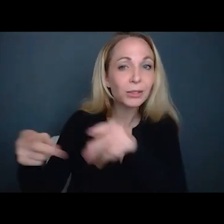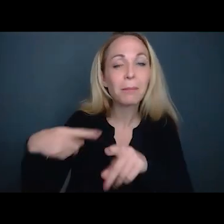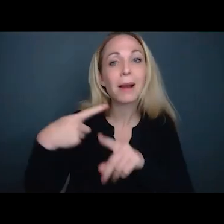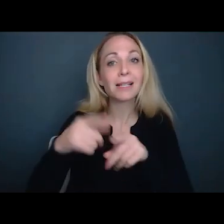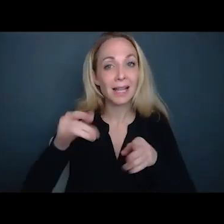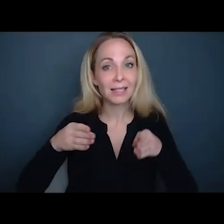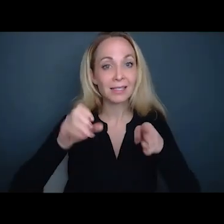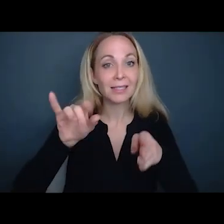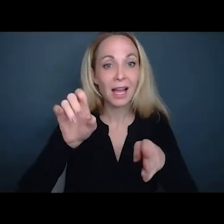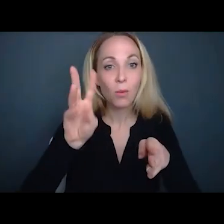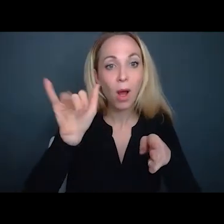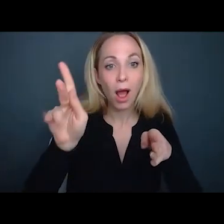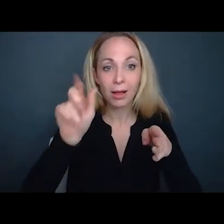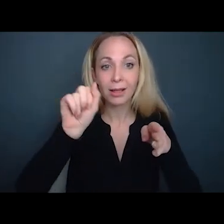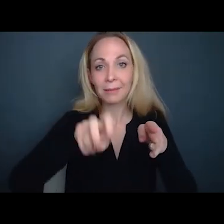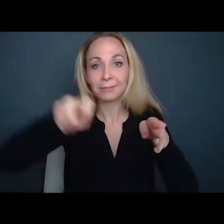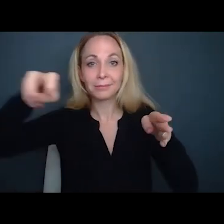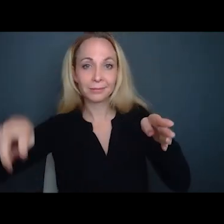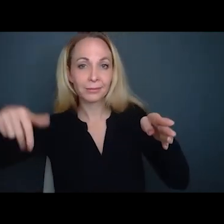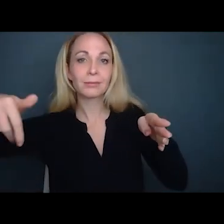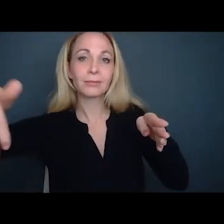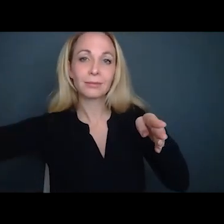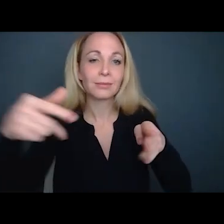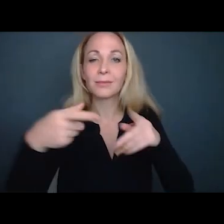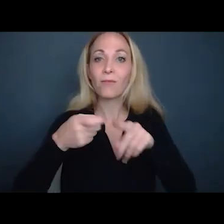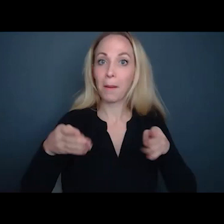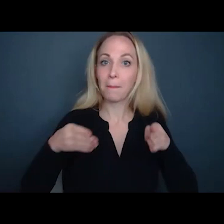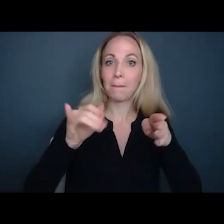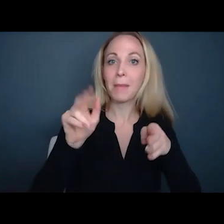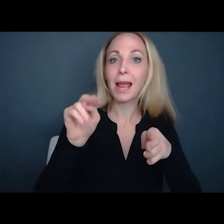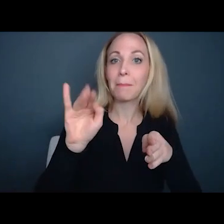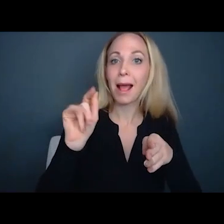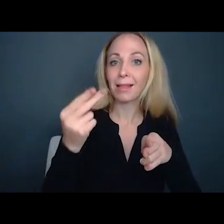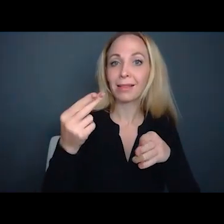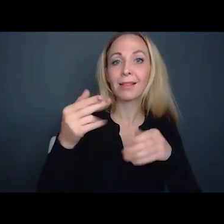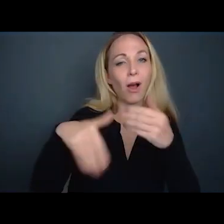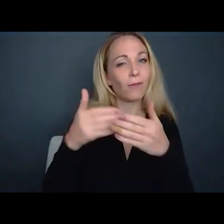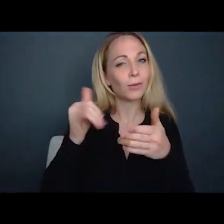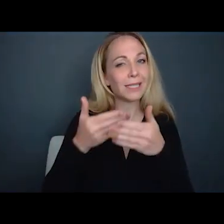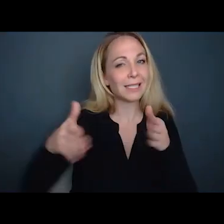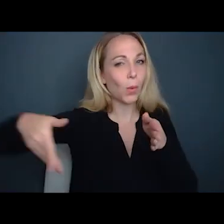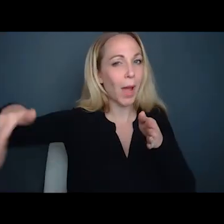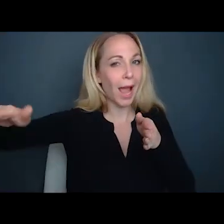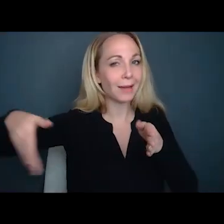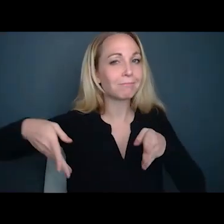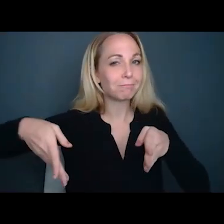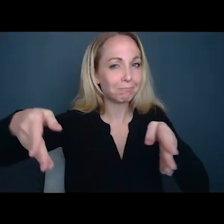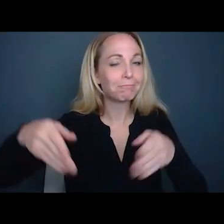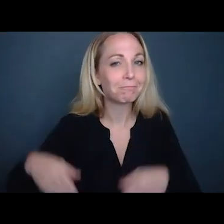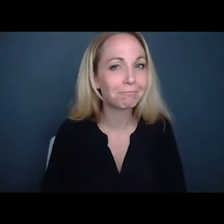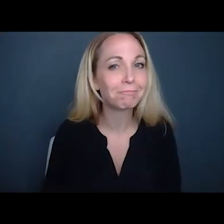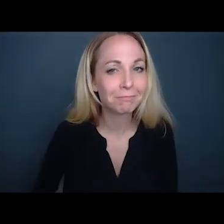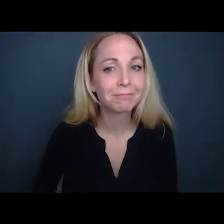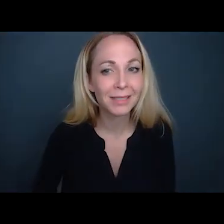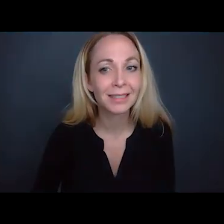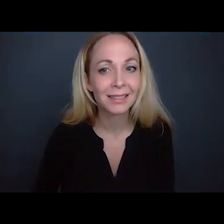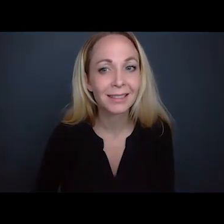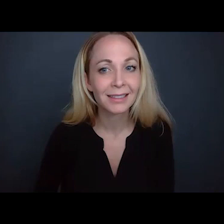Everything is placed away from the main path and doesn’t obstruct movement.